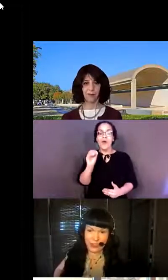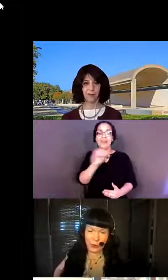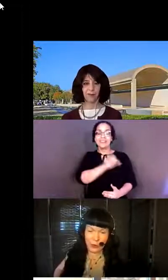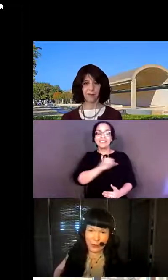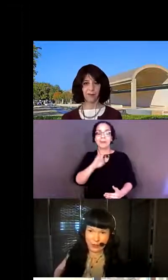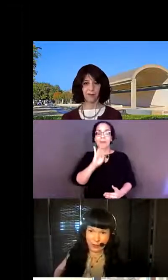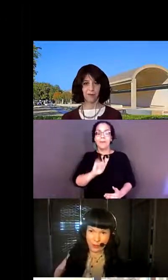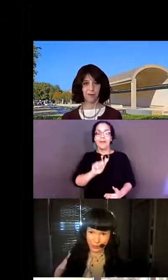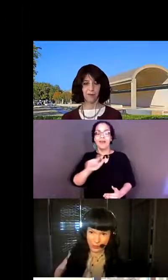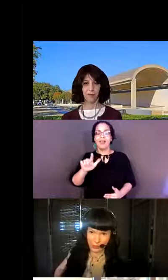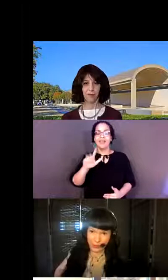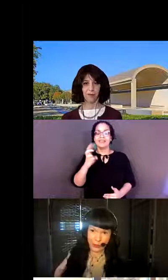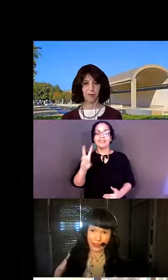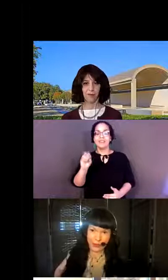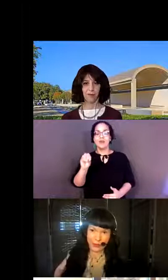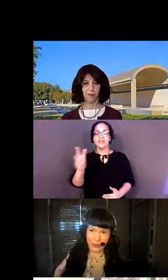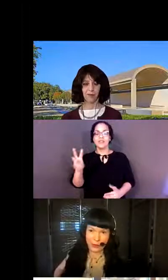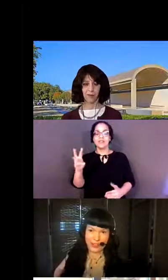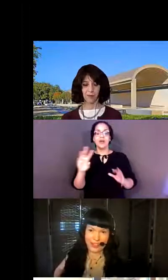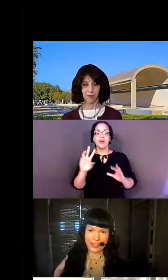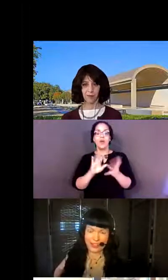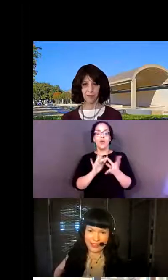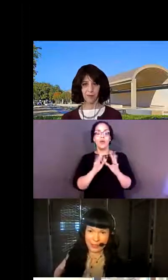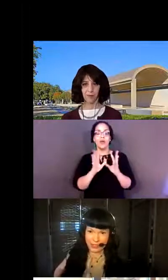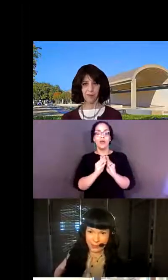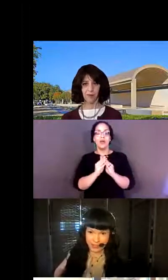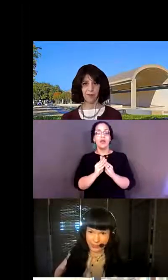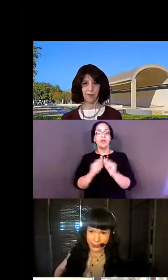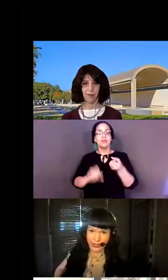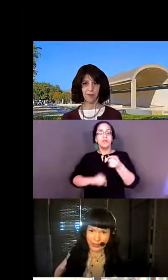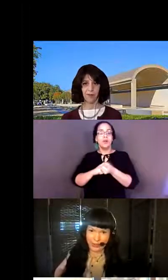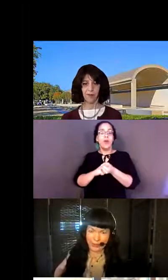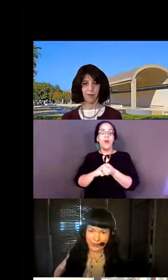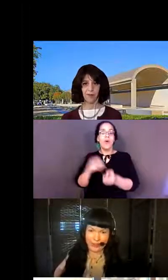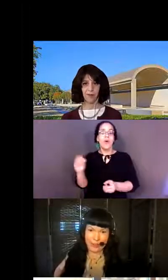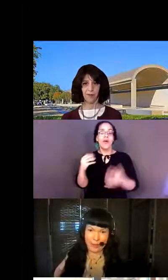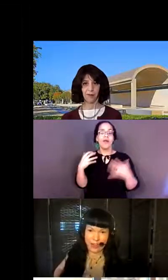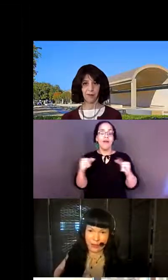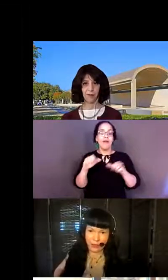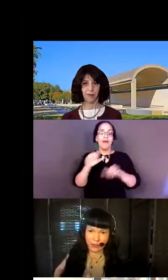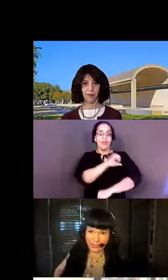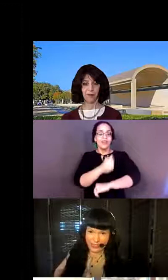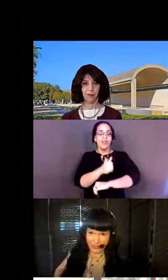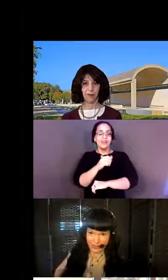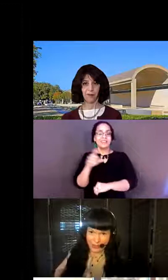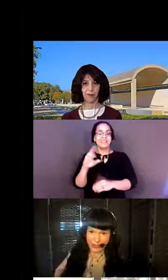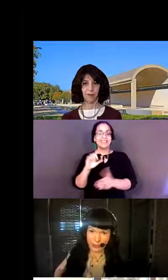webinar brought to you by Oregon Health Authority and Disability Rights Oregon.